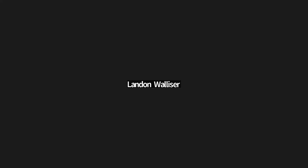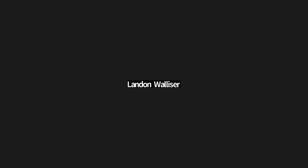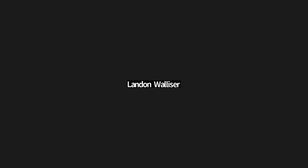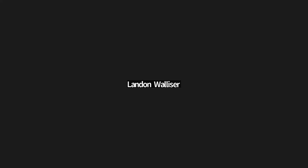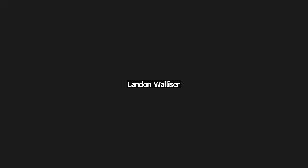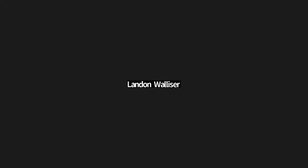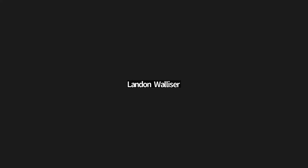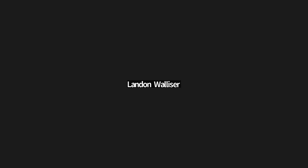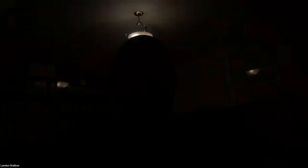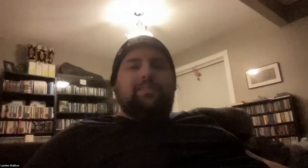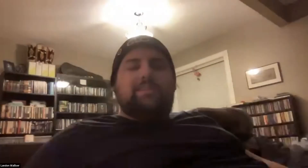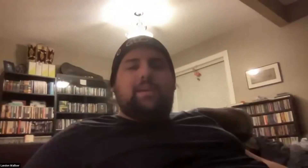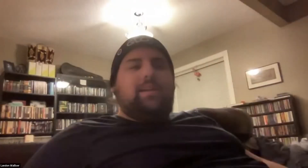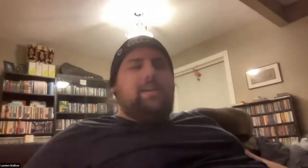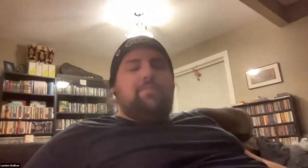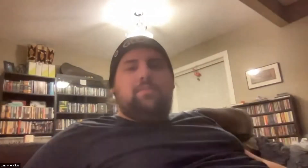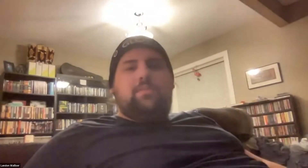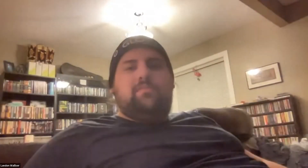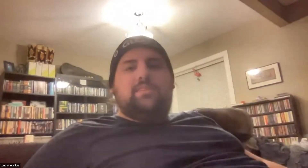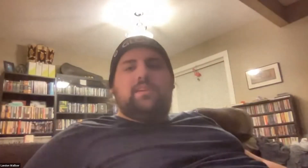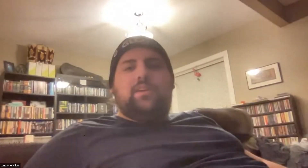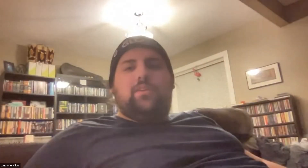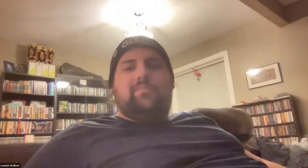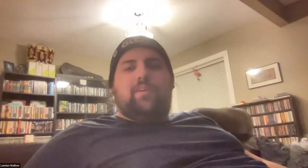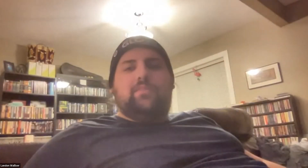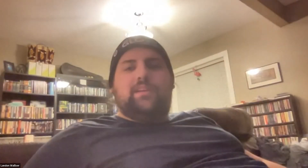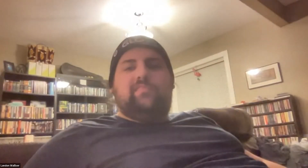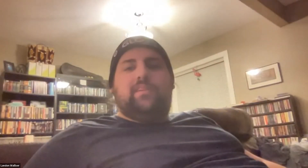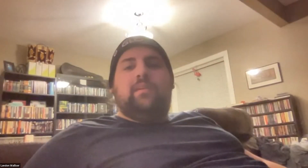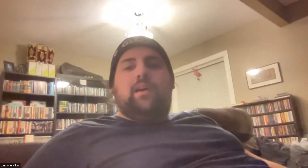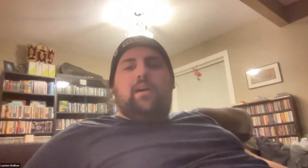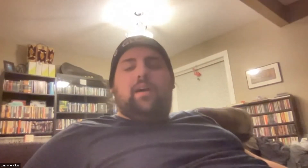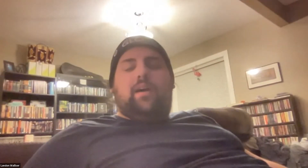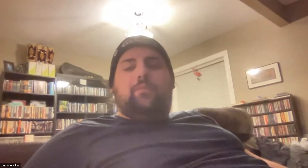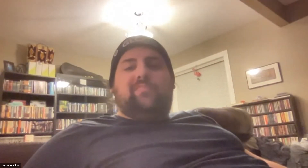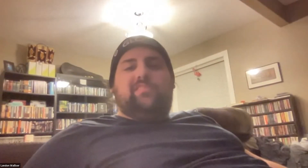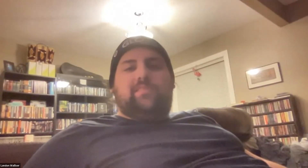Quick question before anyone else has something. In an effort to just encourage conversation, registrants,